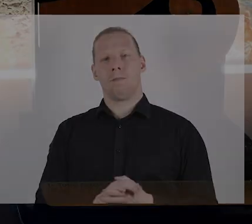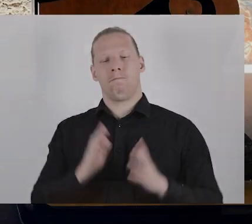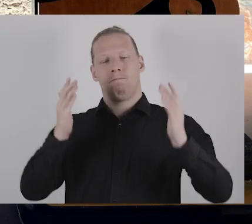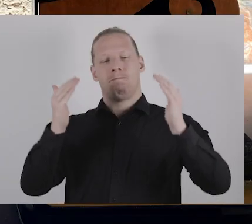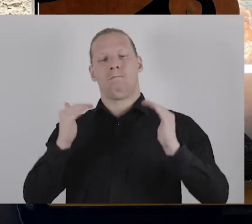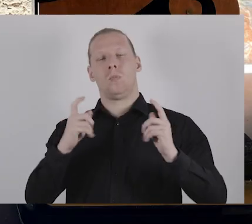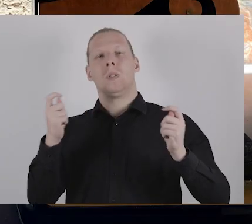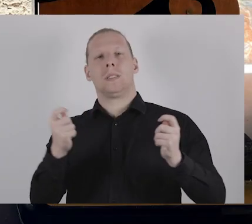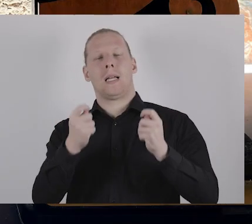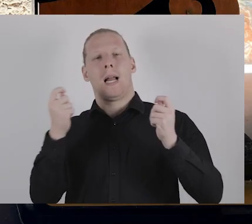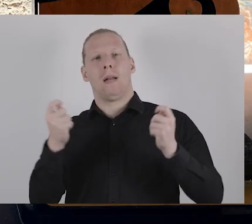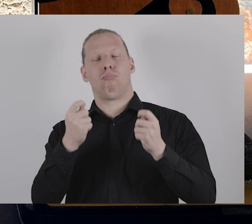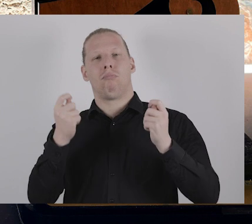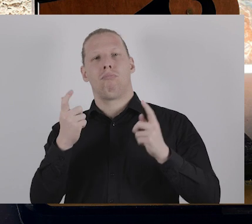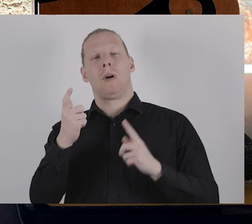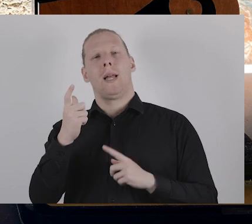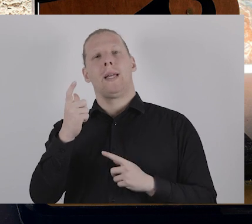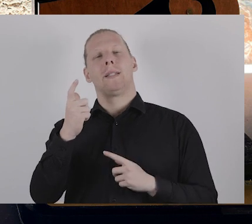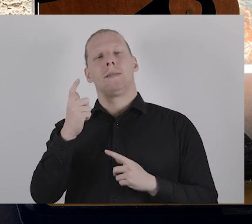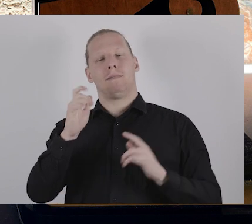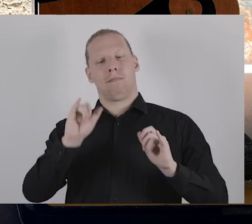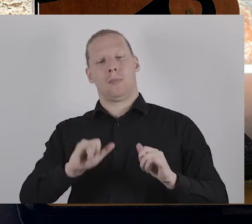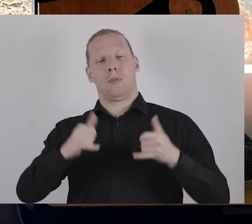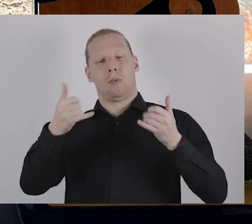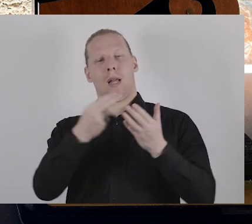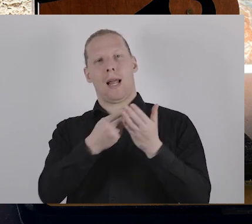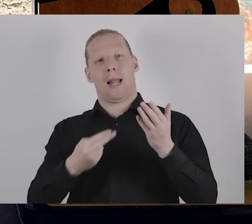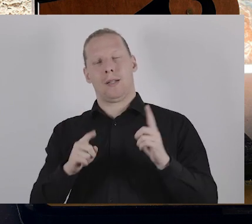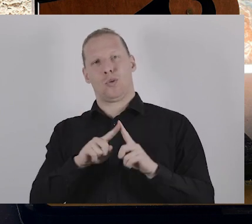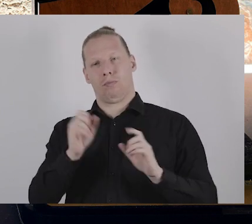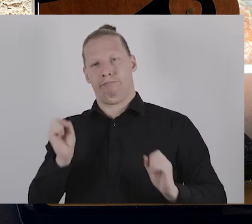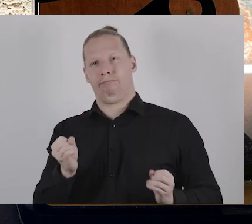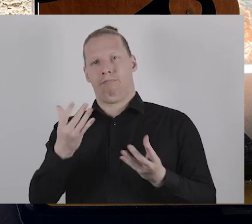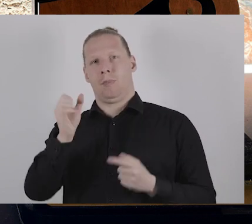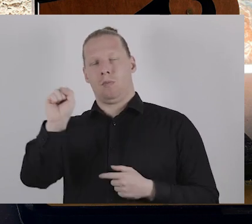IN TE REO MĀORI: To celebrate Te Waka Toi and to share her remarks,